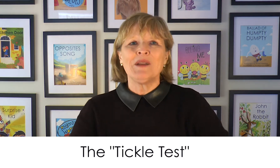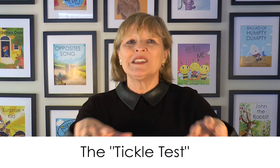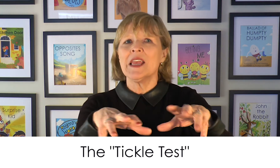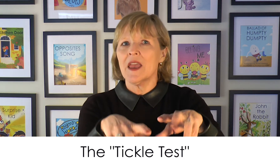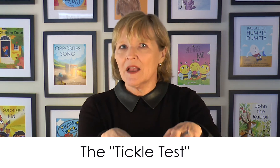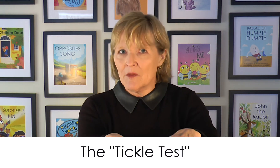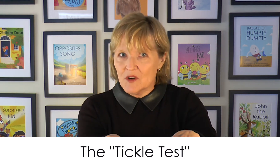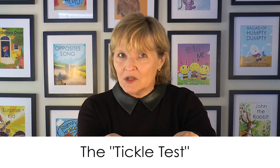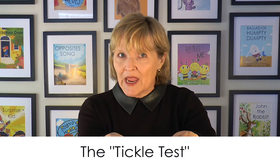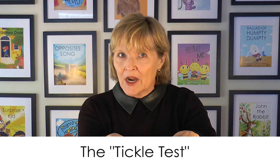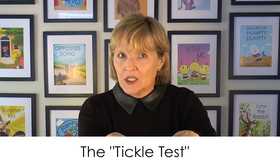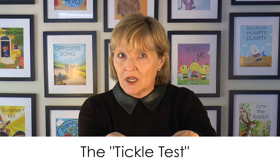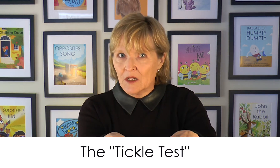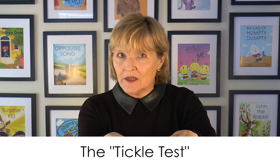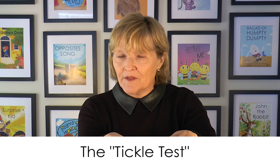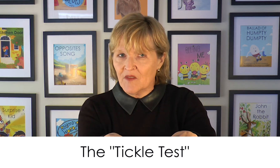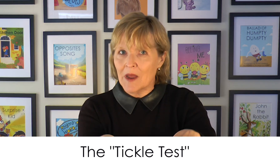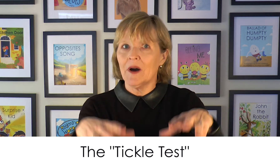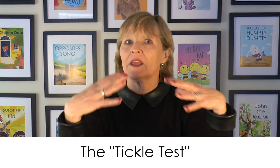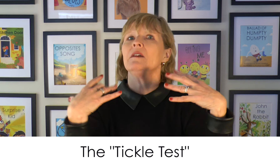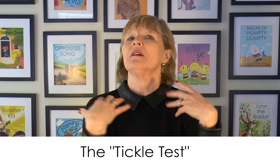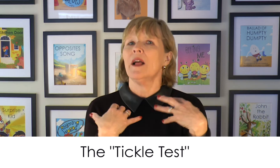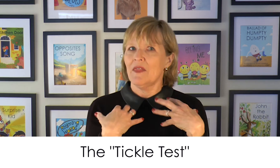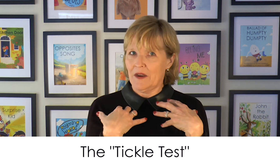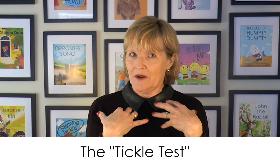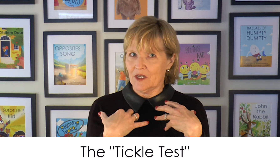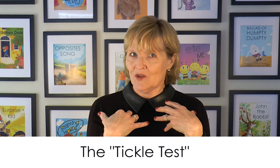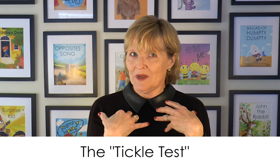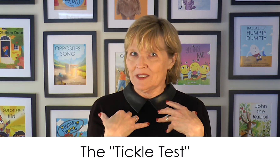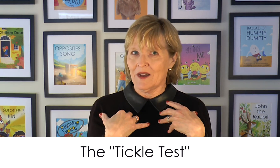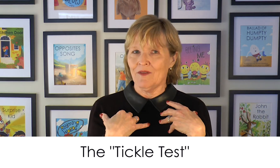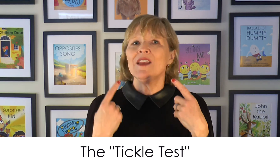When i'm singing, I'm going to "air tickle" in front of my body and then "air tickle" myself.